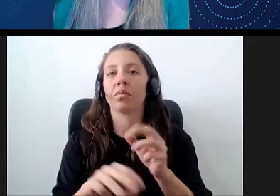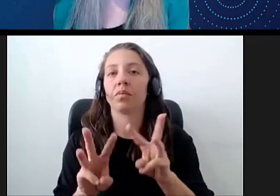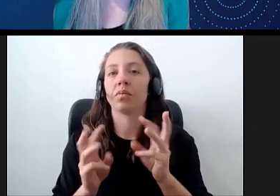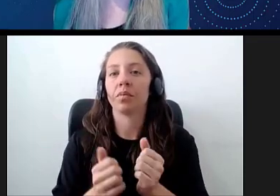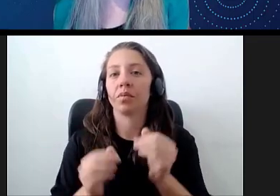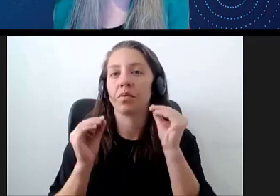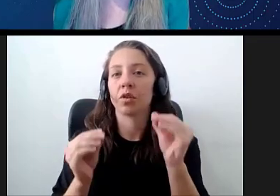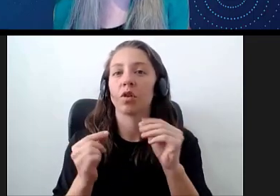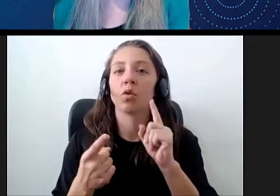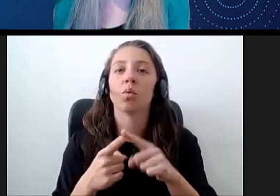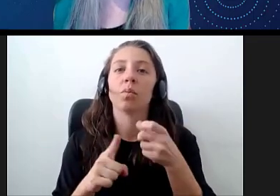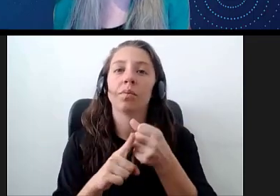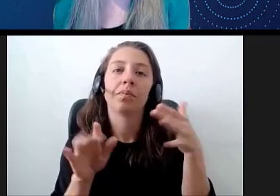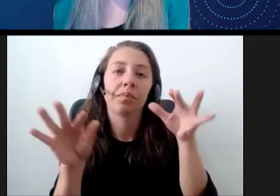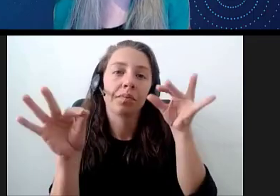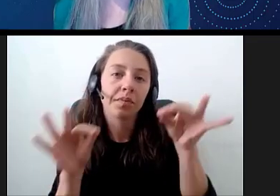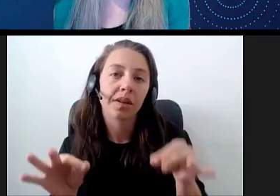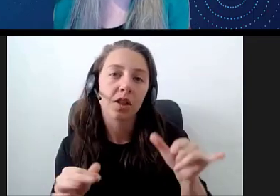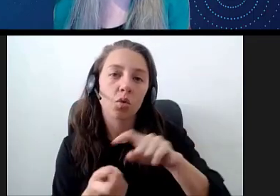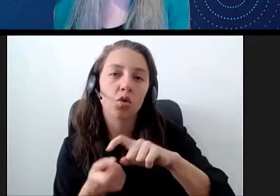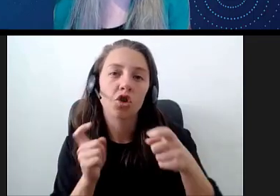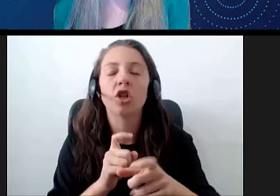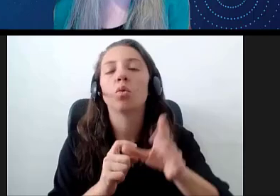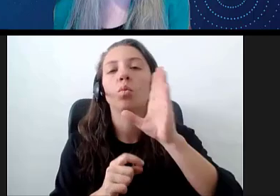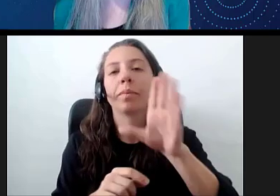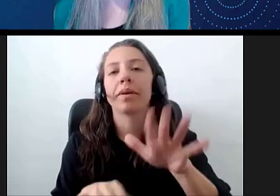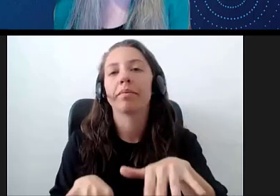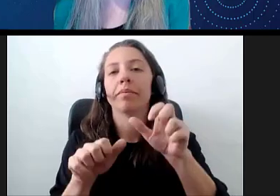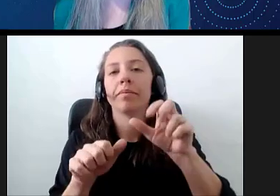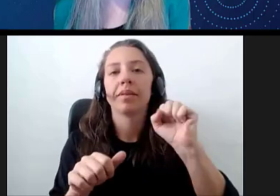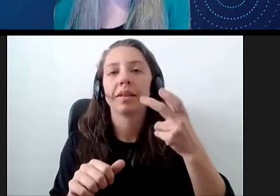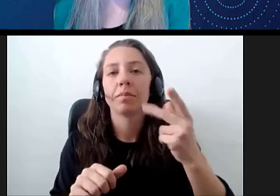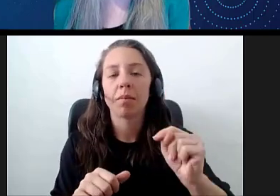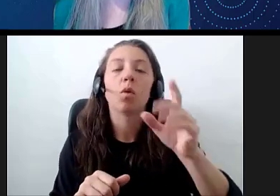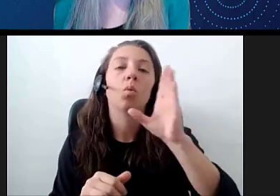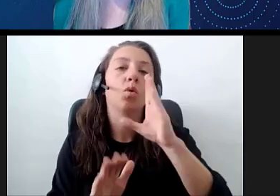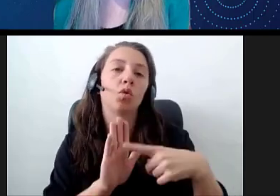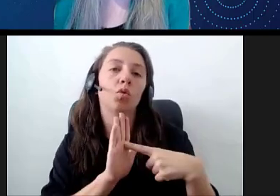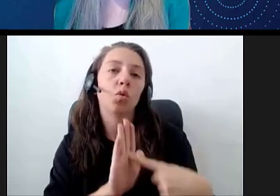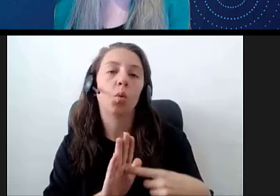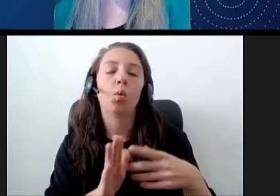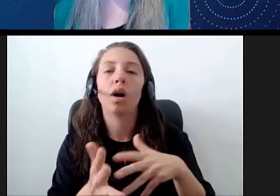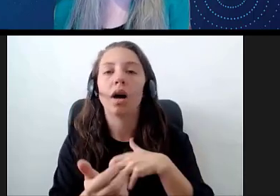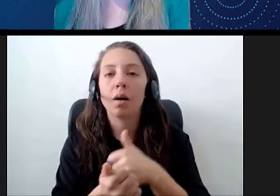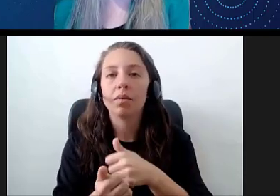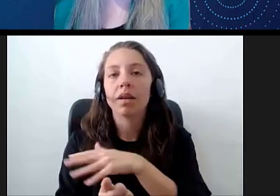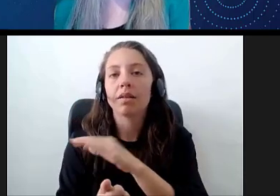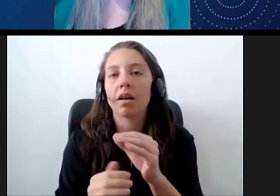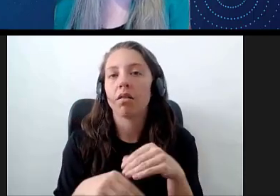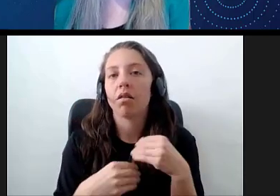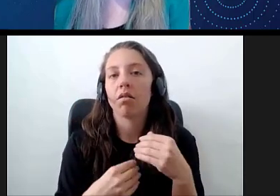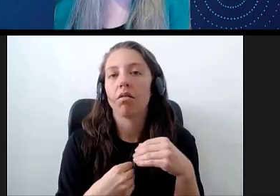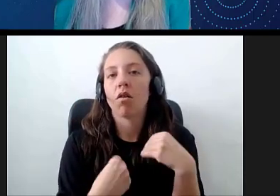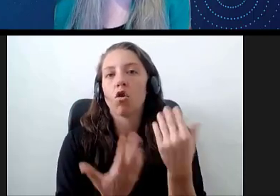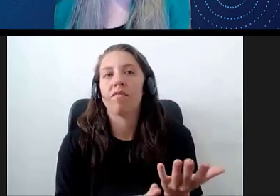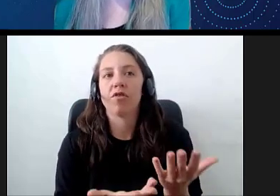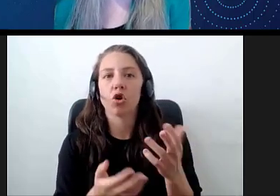And that webinar is in September. And it'll share the latest updates and offer opportunities to get questions answered from our NIH experts